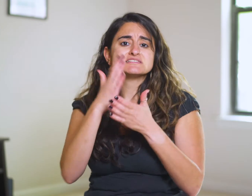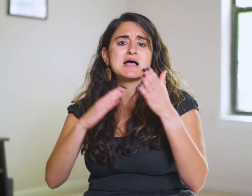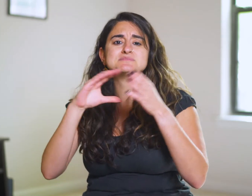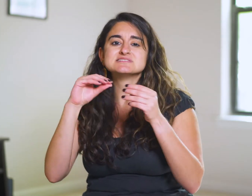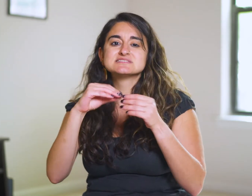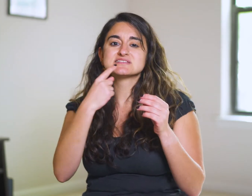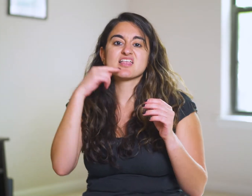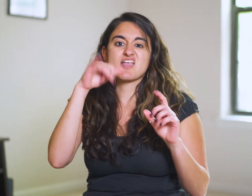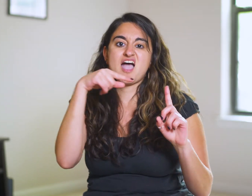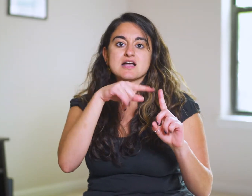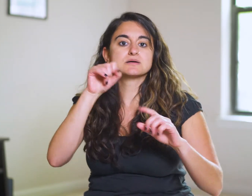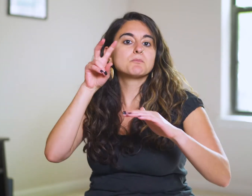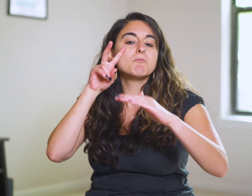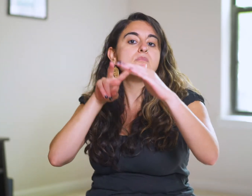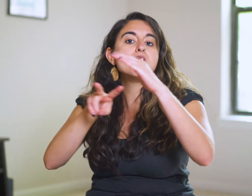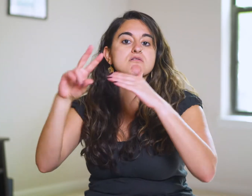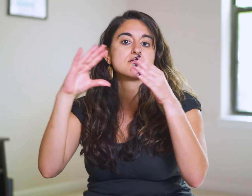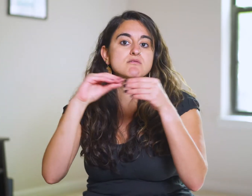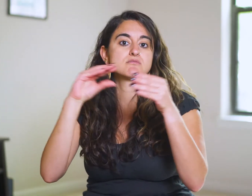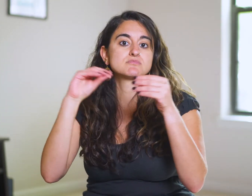Some say this is a prophetic parable